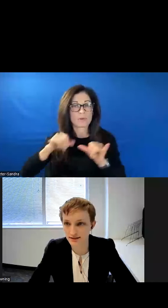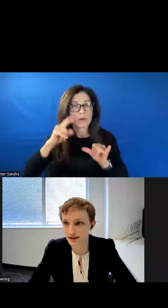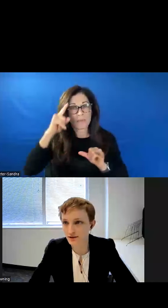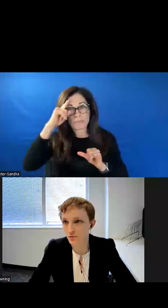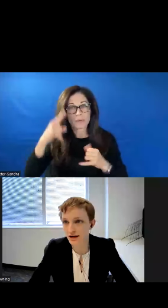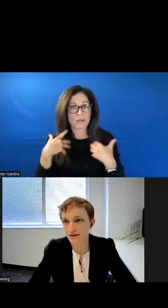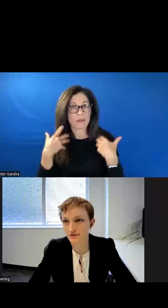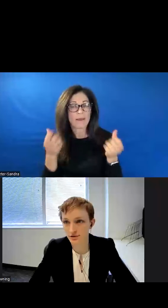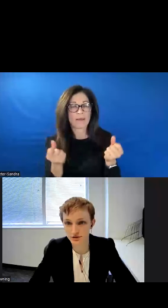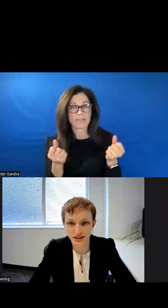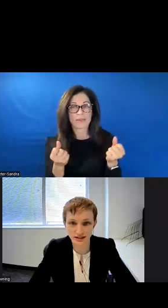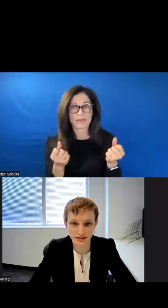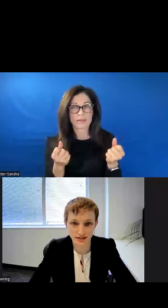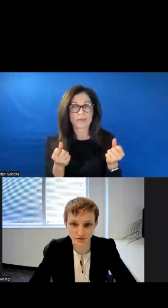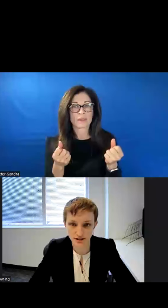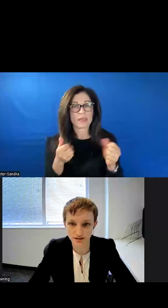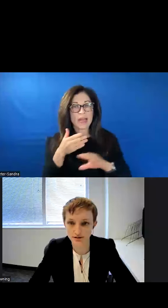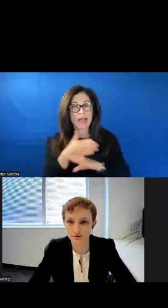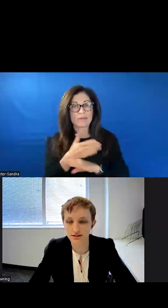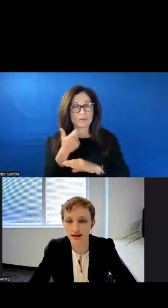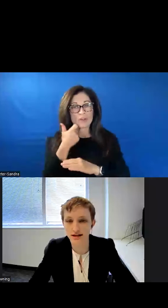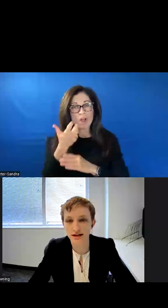IN THE WAKE OF LOSING HIS FRIEND TO SUICIDE.